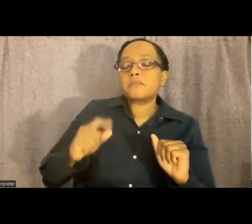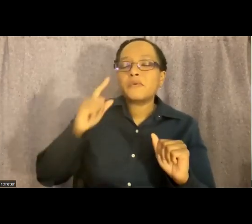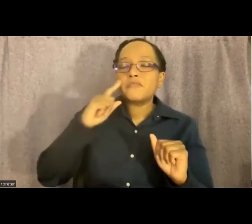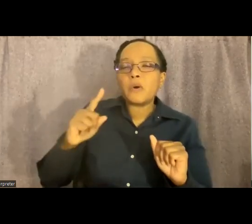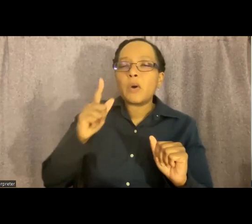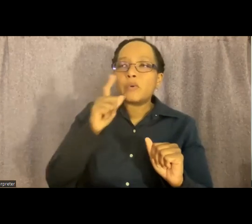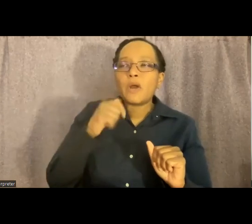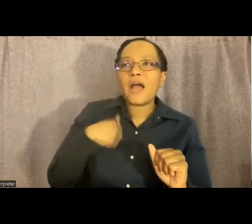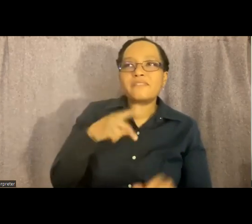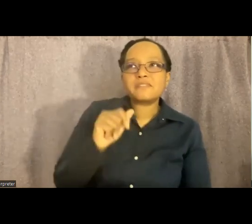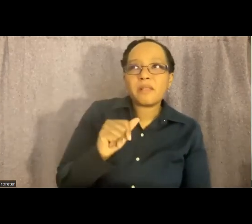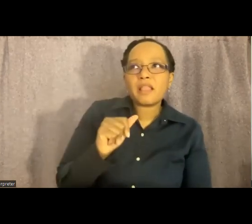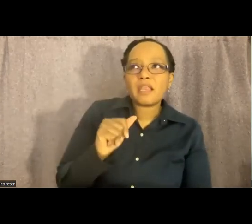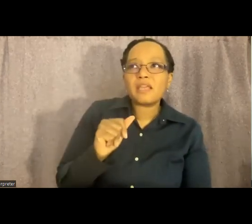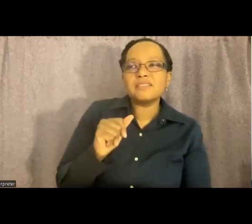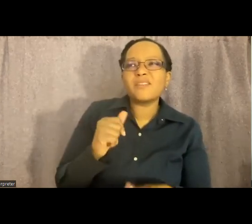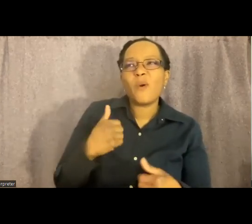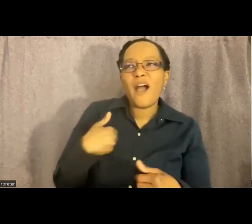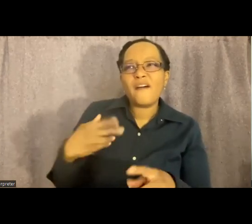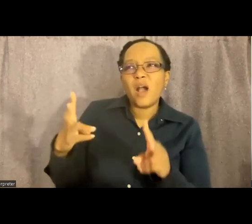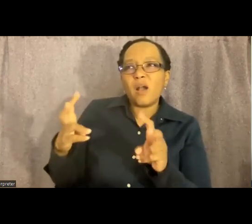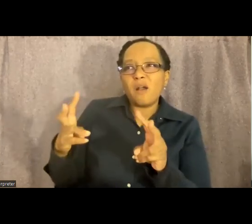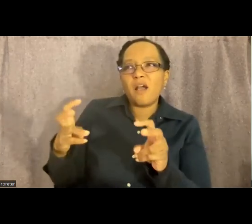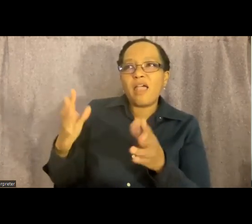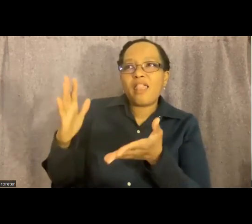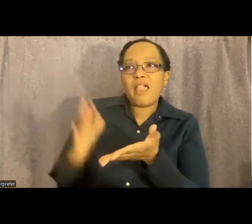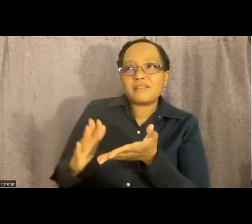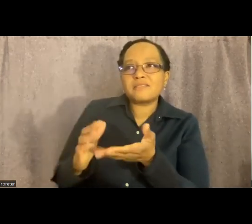with disabilities that have "less support needs".